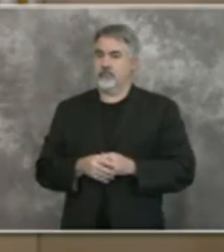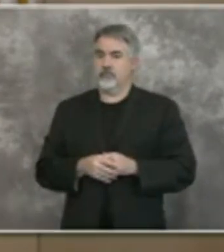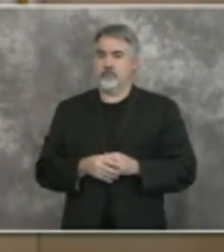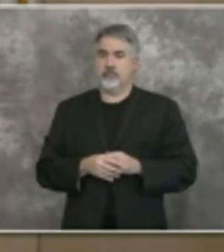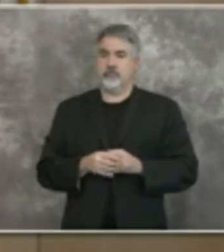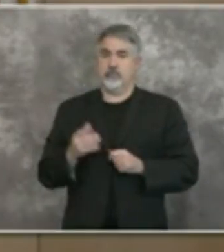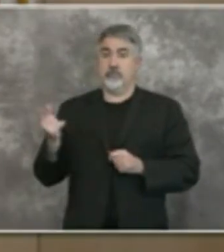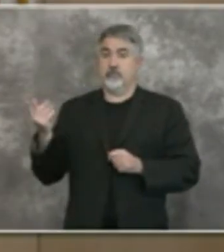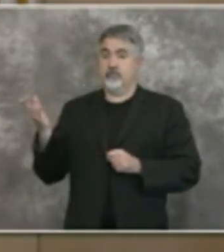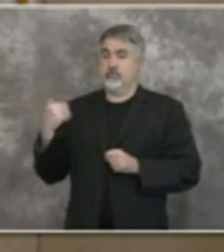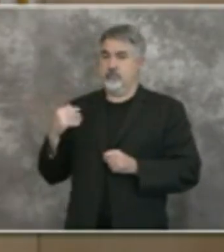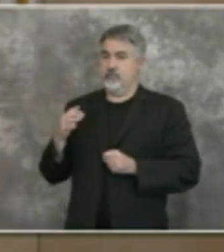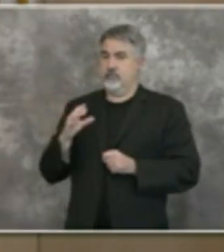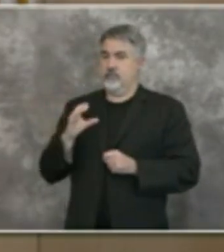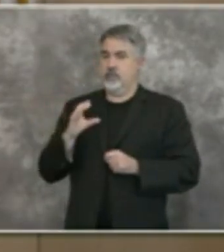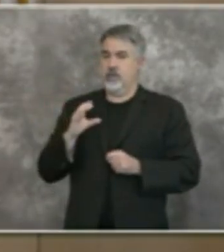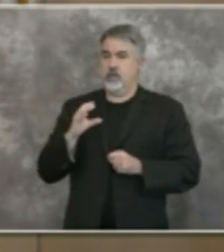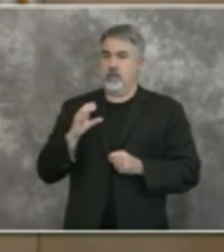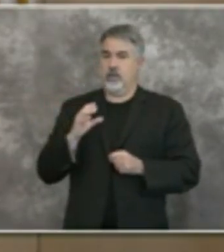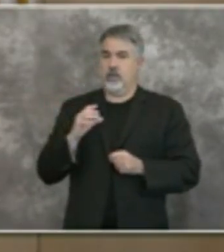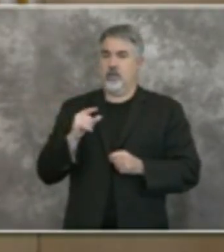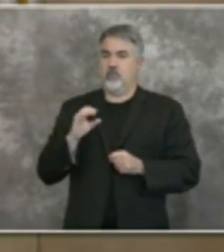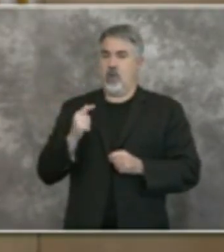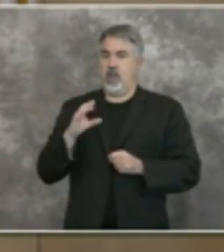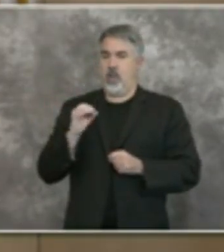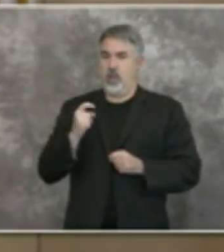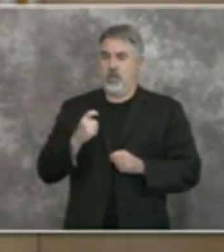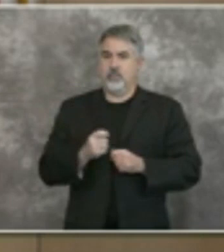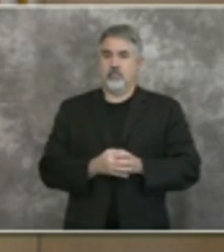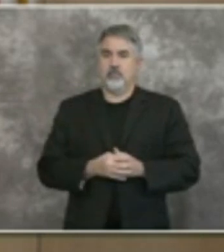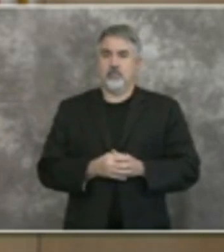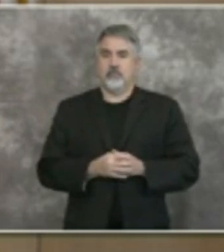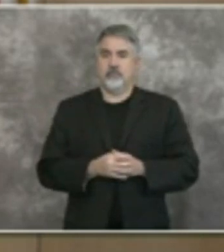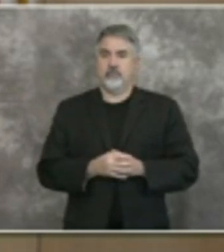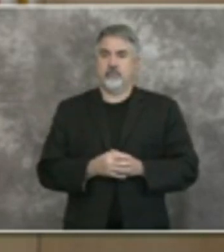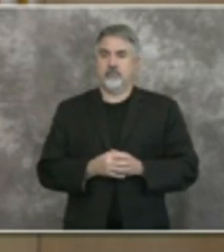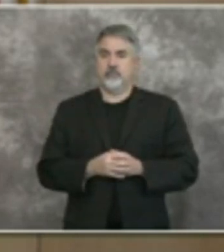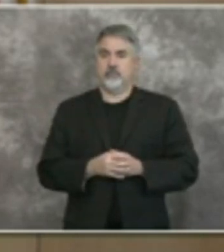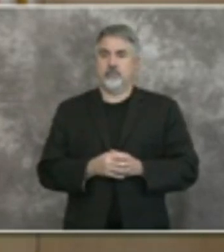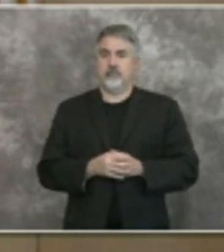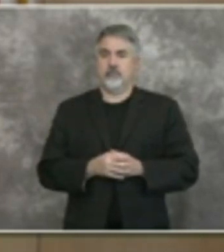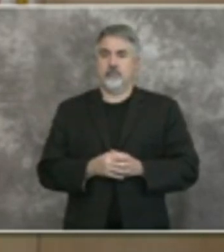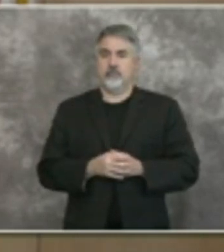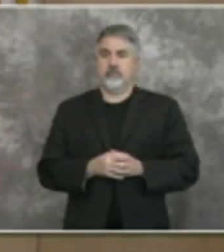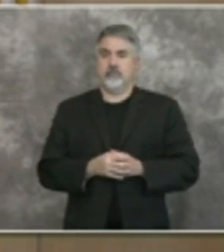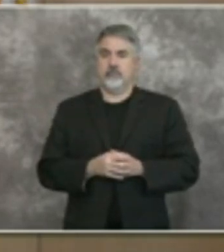TO SUPPORT FOR THE OPENING OF OUR LOCAL BUSINESSES SO NOW PLEASE WELCOME TO THE PODIUM. A CHAIRMAN SUPERVISOR, GREG